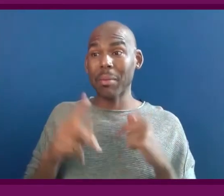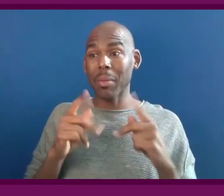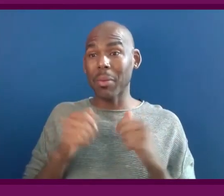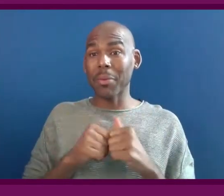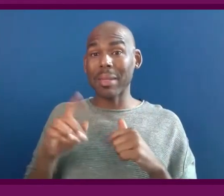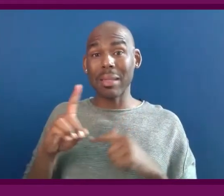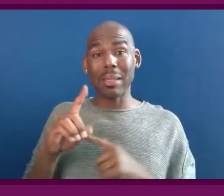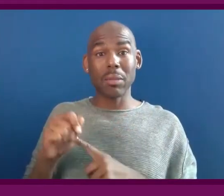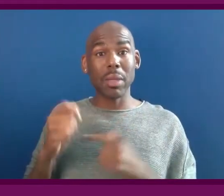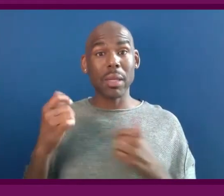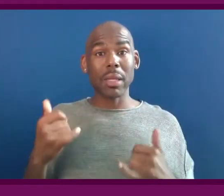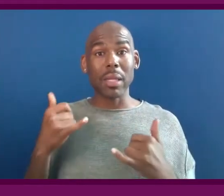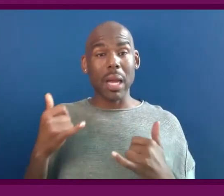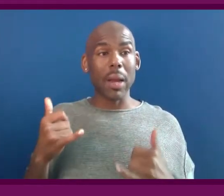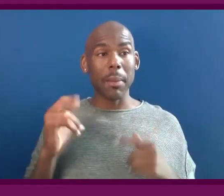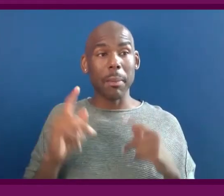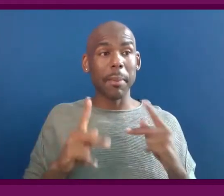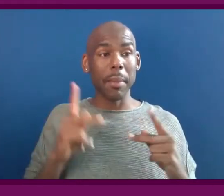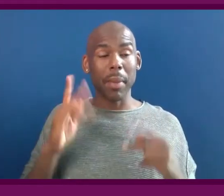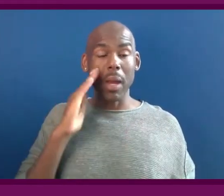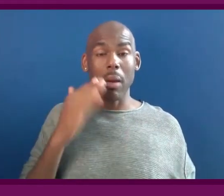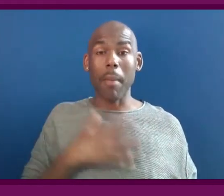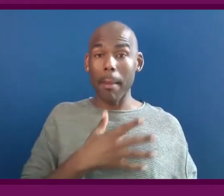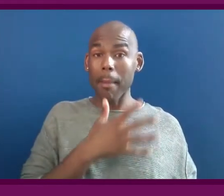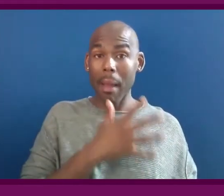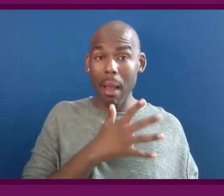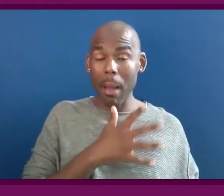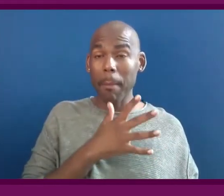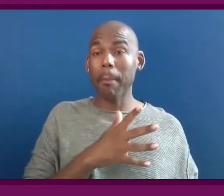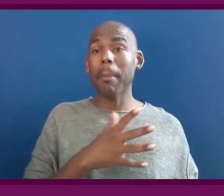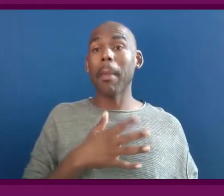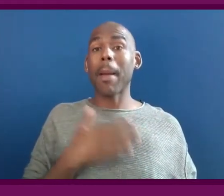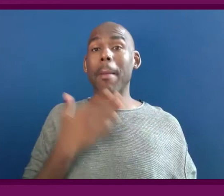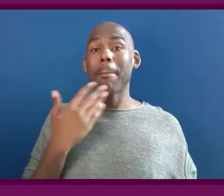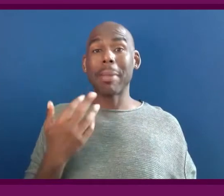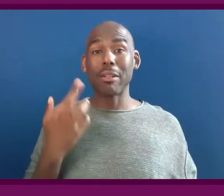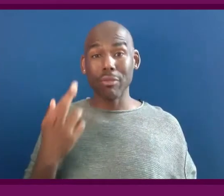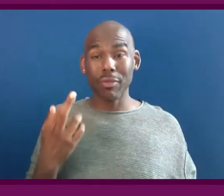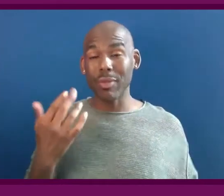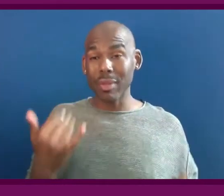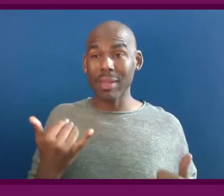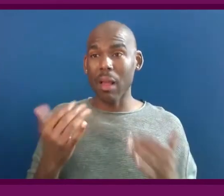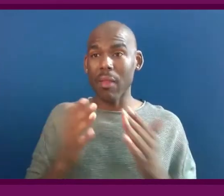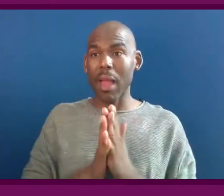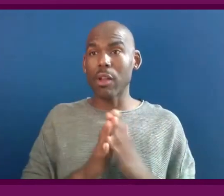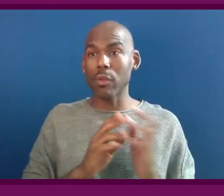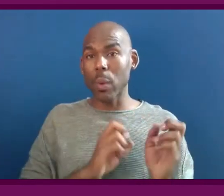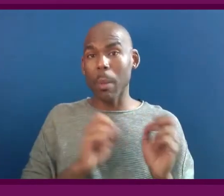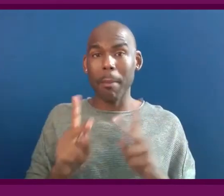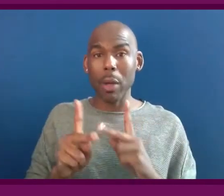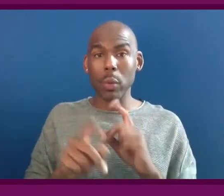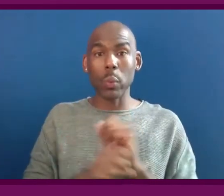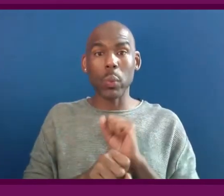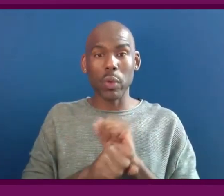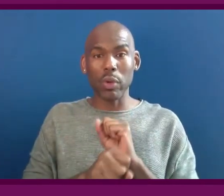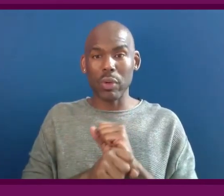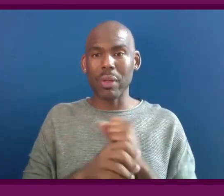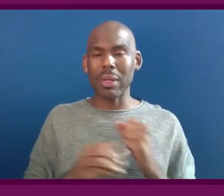And now we're at a time where people, I know my mom and my best friends are now being asked to go back to work.